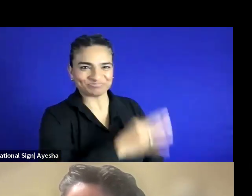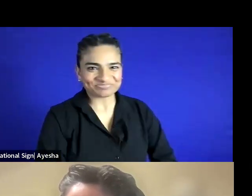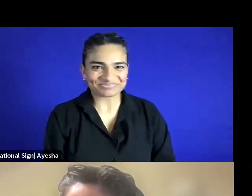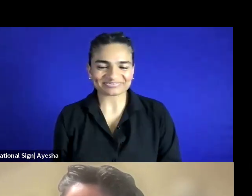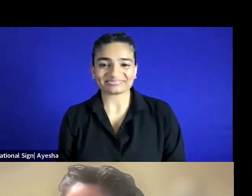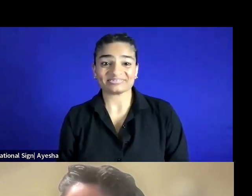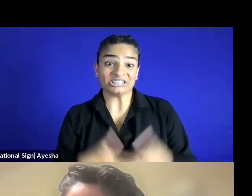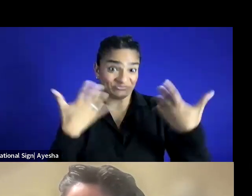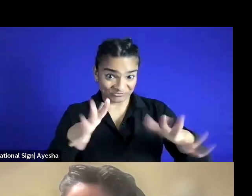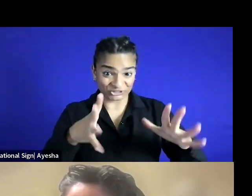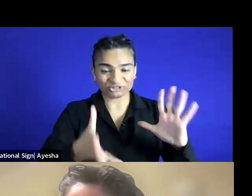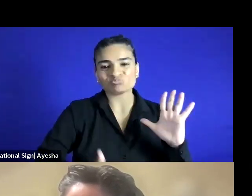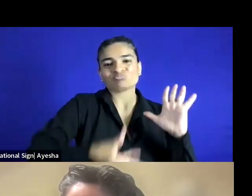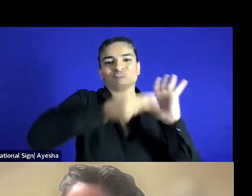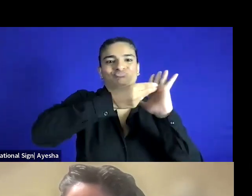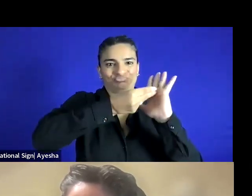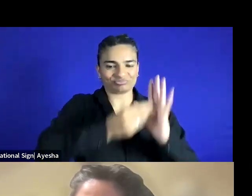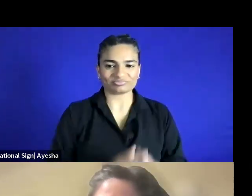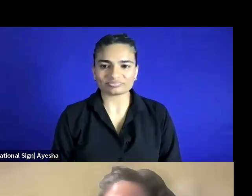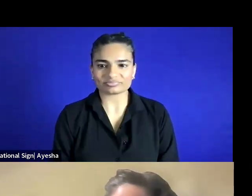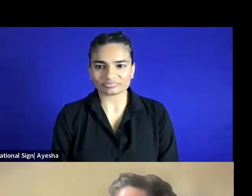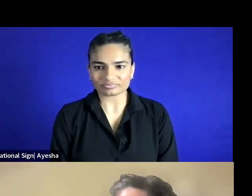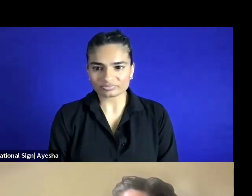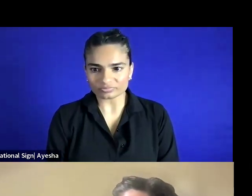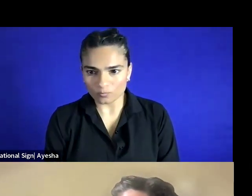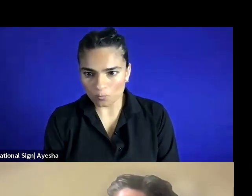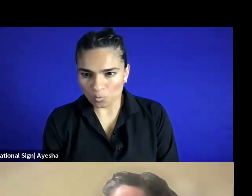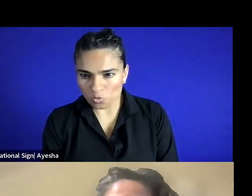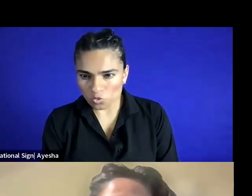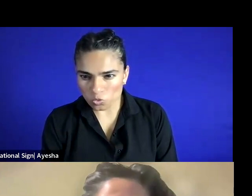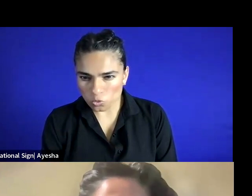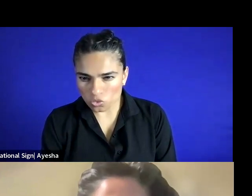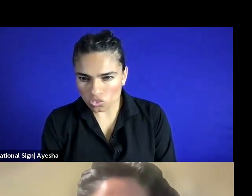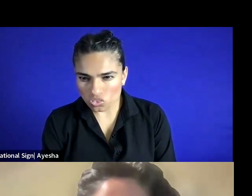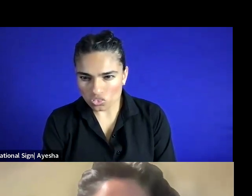Okay. So, going back to the attendees, this is where all the, forum